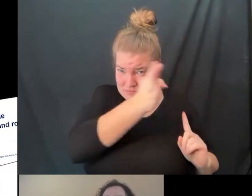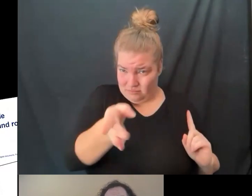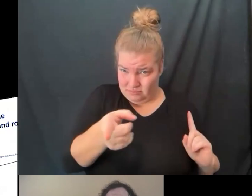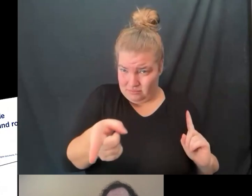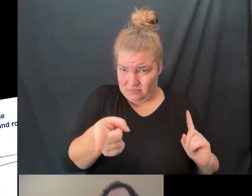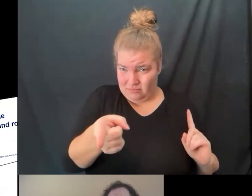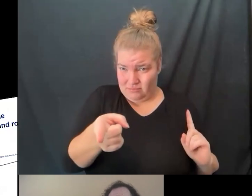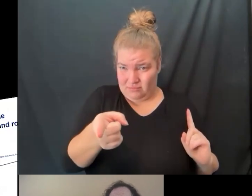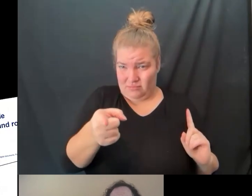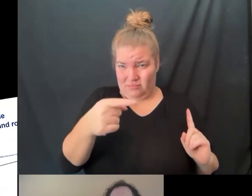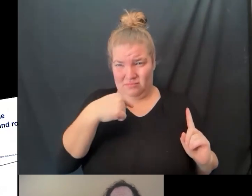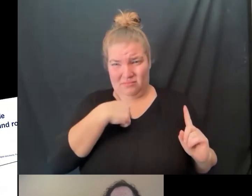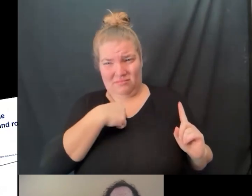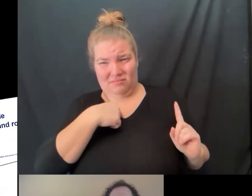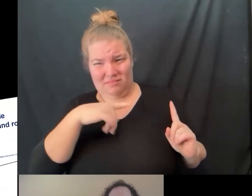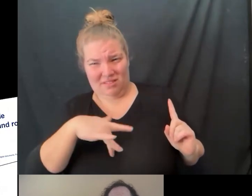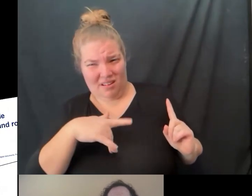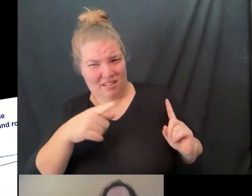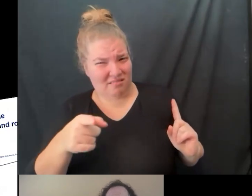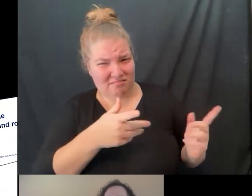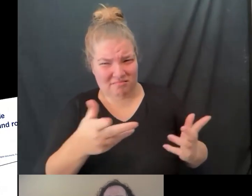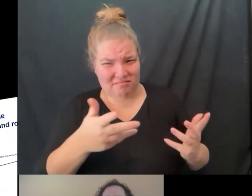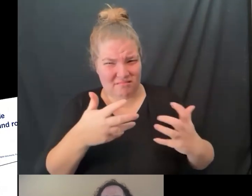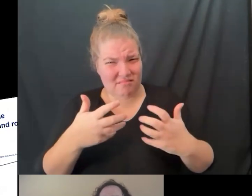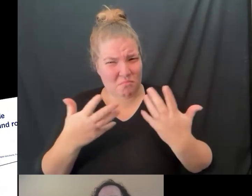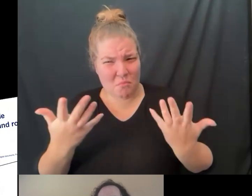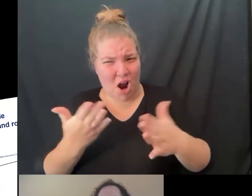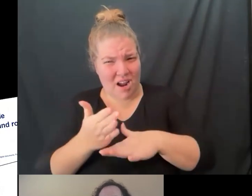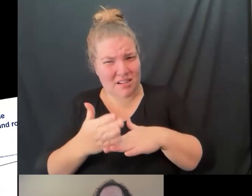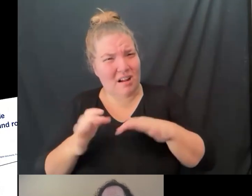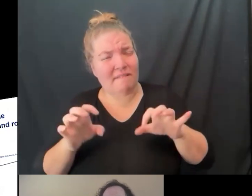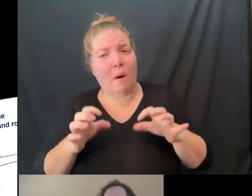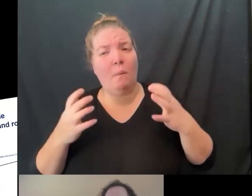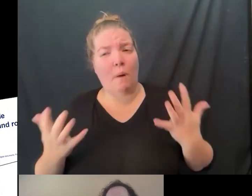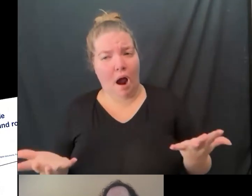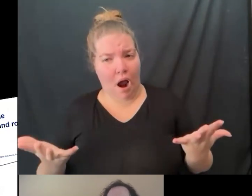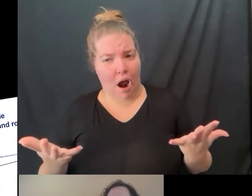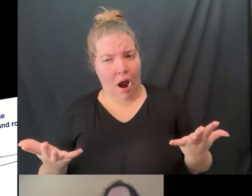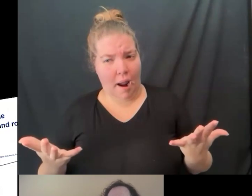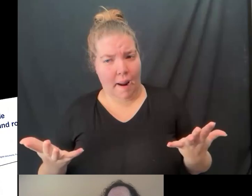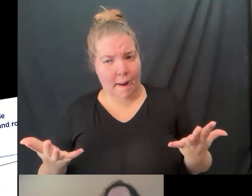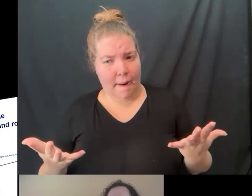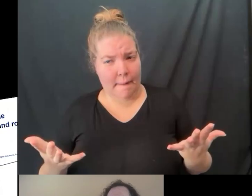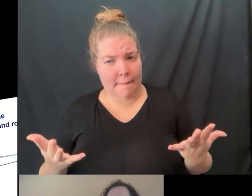perception of the accessibility of their product and our team's evaluations seeing it being inaccessible?